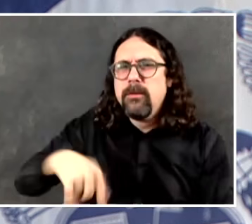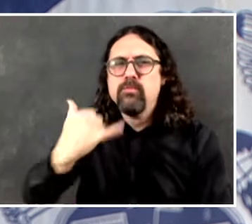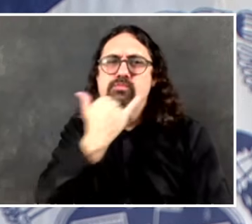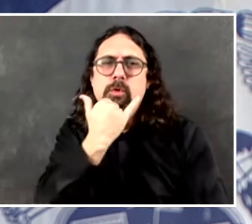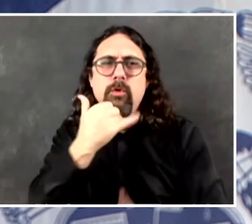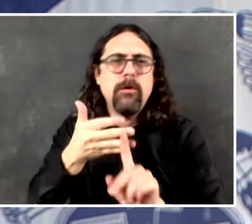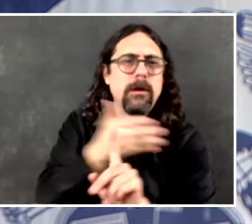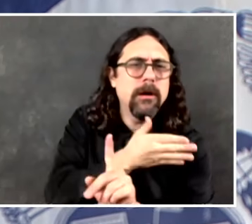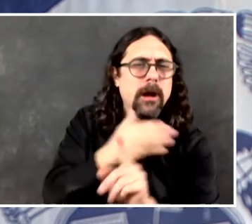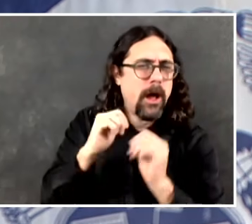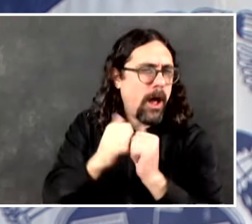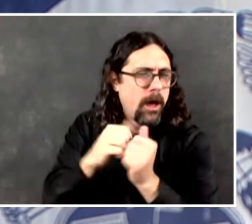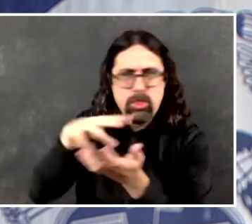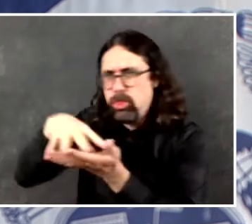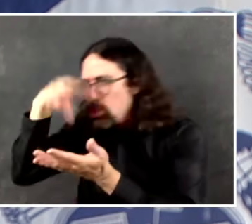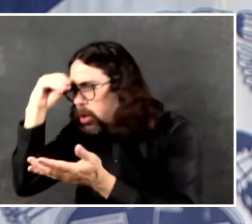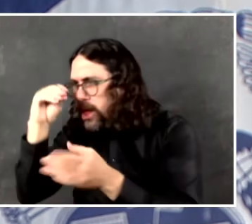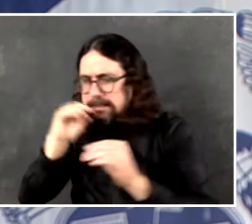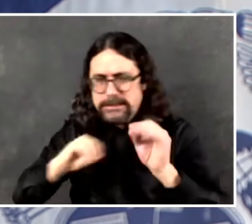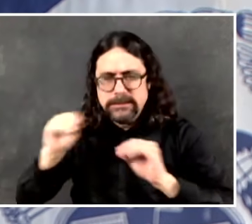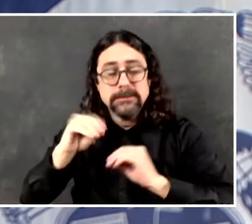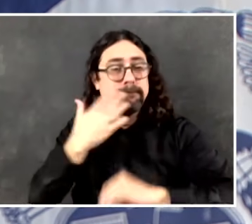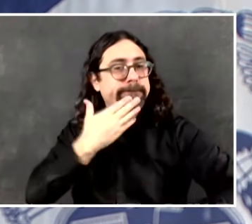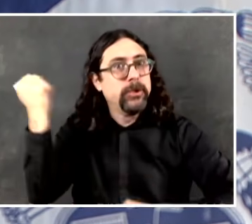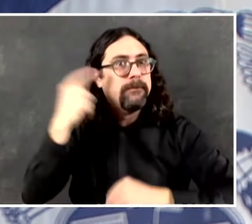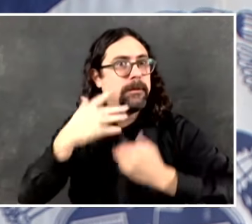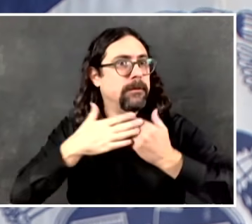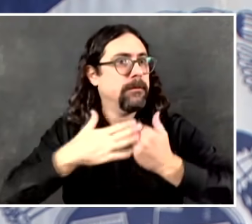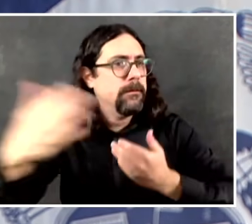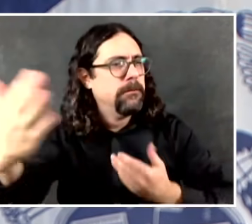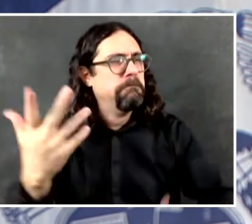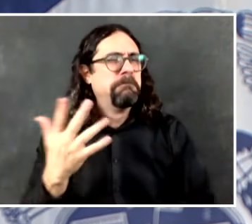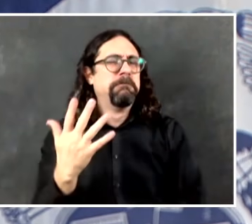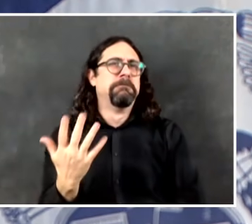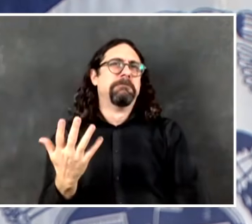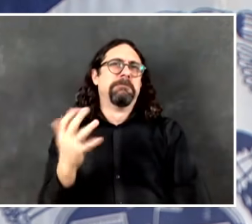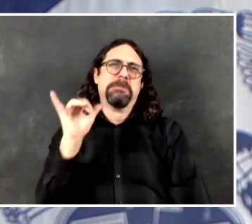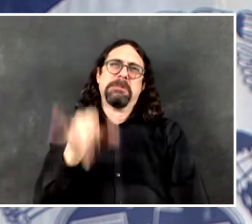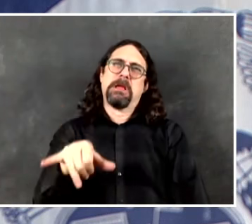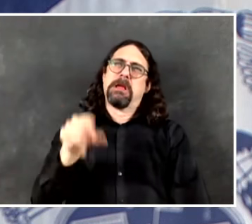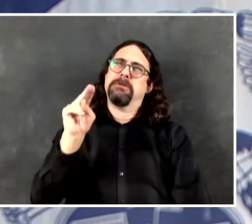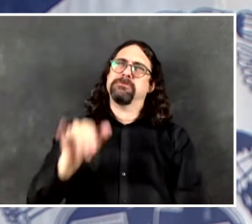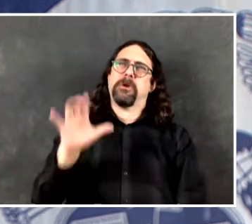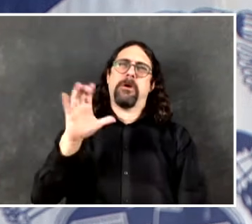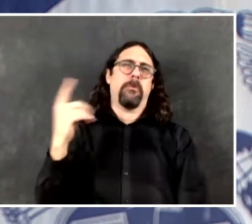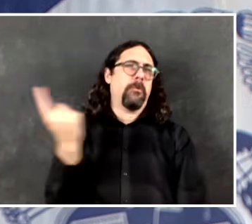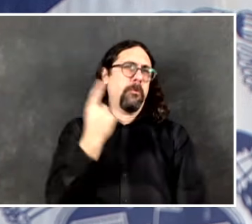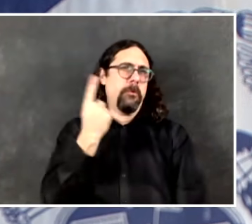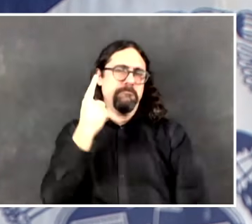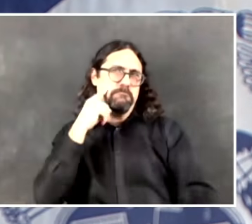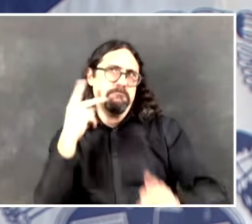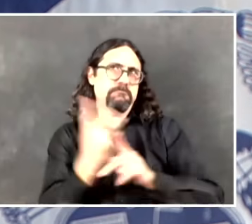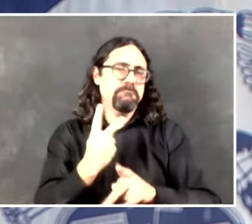BETTER. WE WILL REBUILD. WE WILL BE STRONGER. THEER IS NO QUESTION.